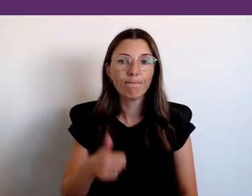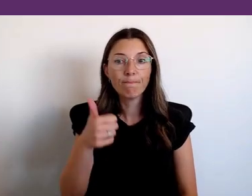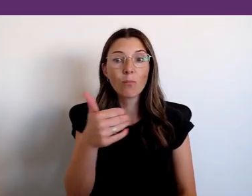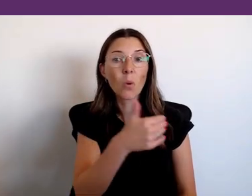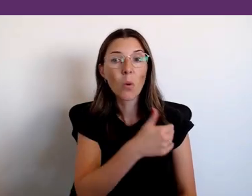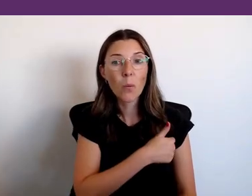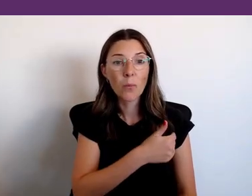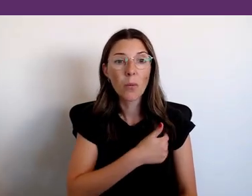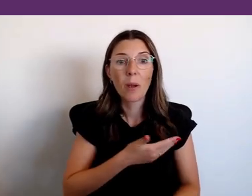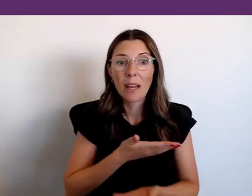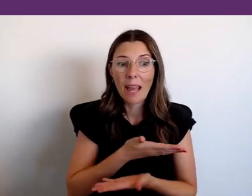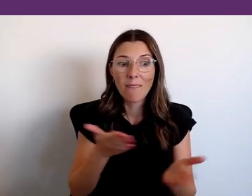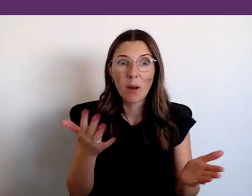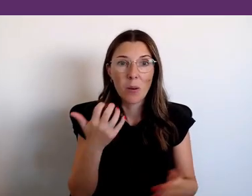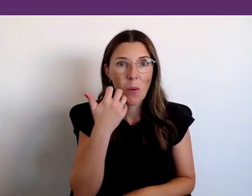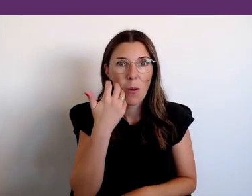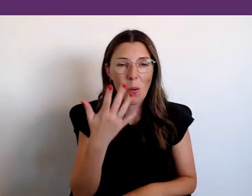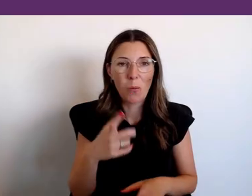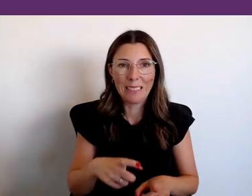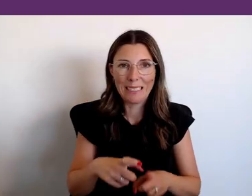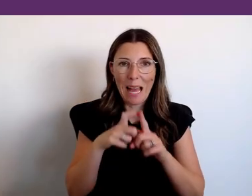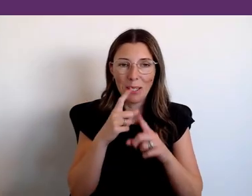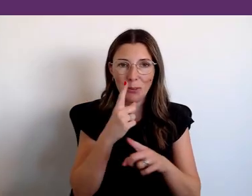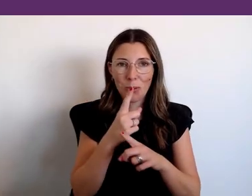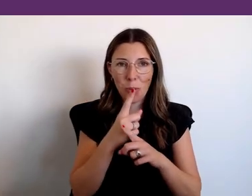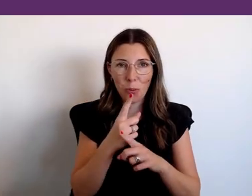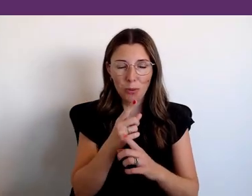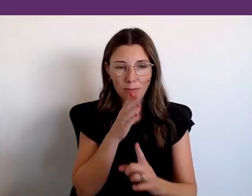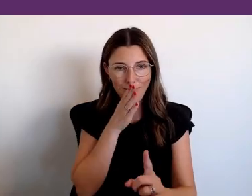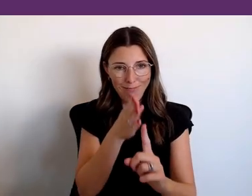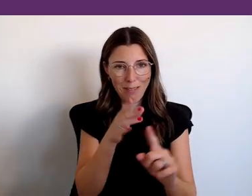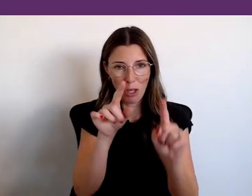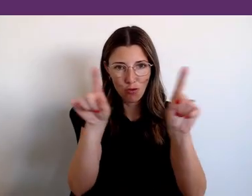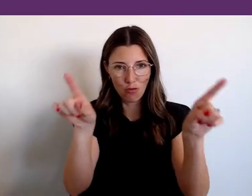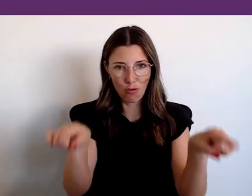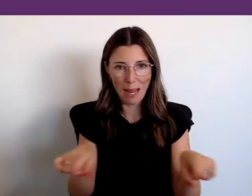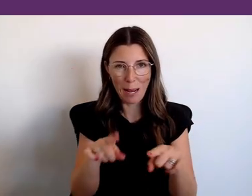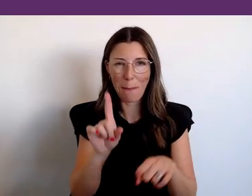Good morning, everyone. Always difficult to talk to a screen, but thanks for joining